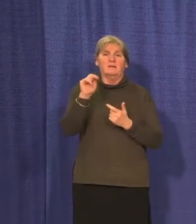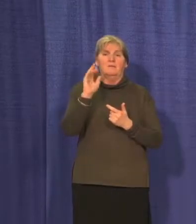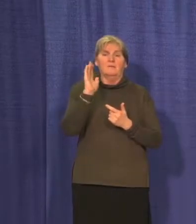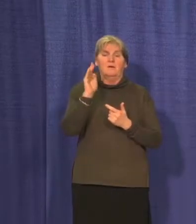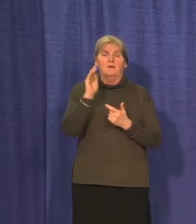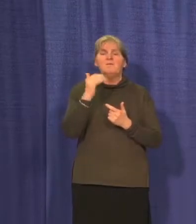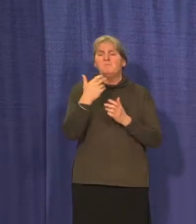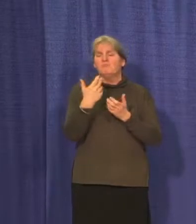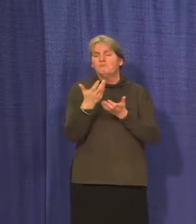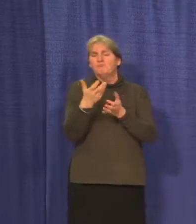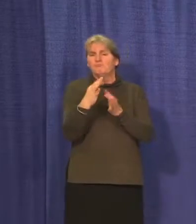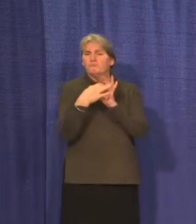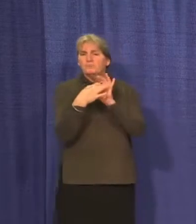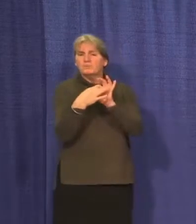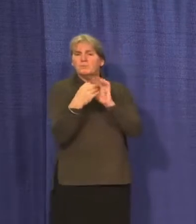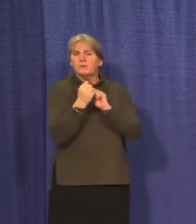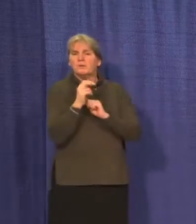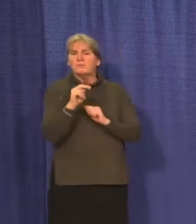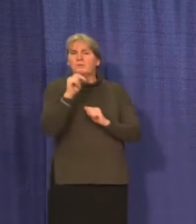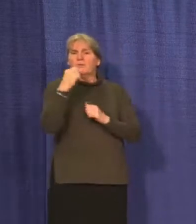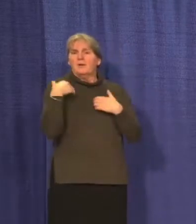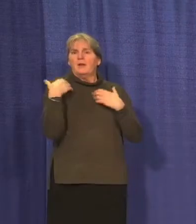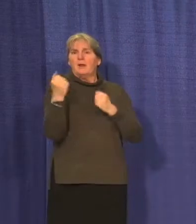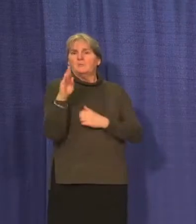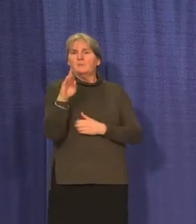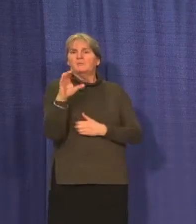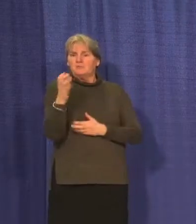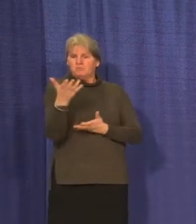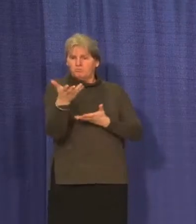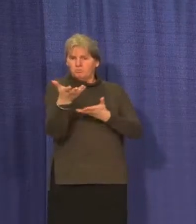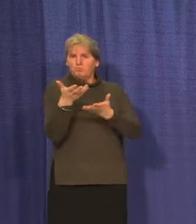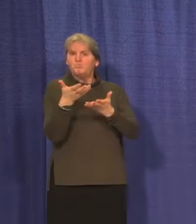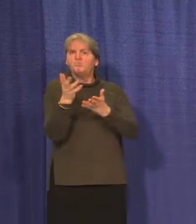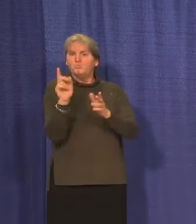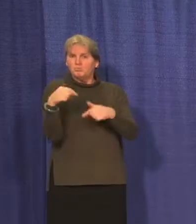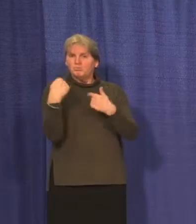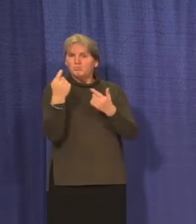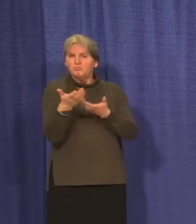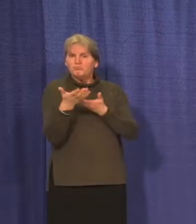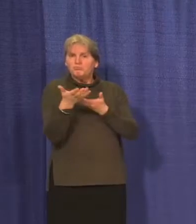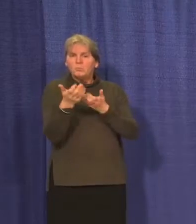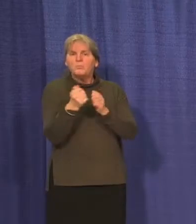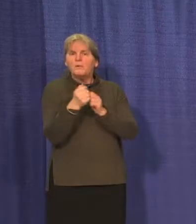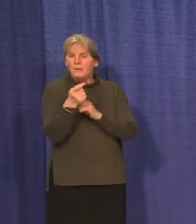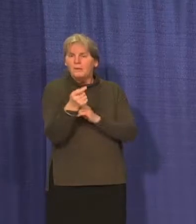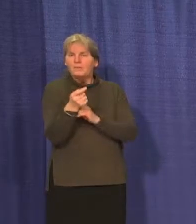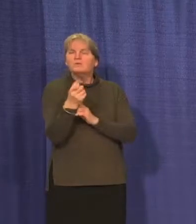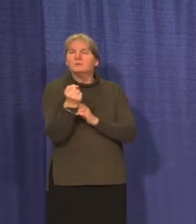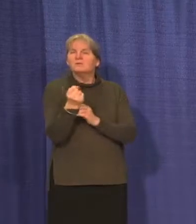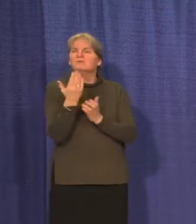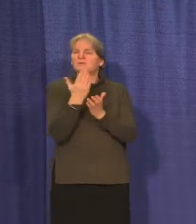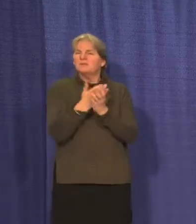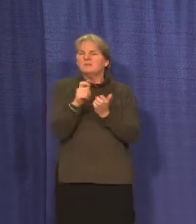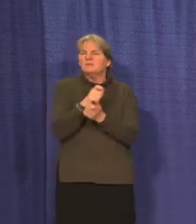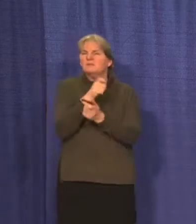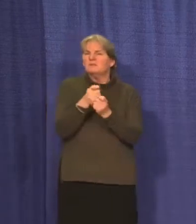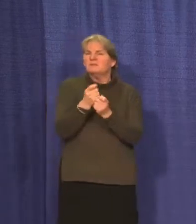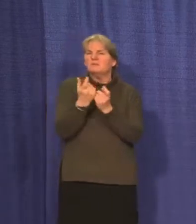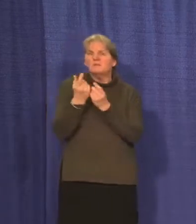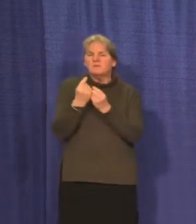We have been working hard with northern health, in BC. So some of those details are